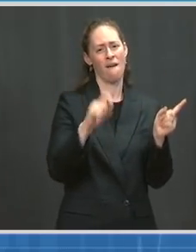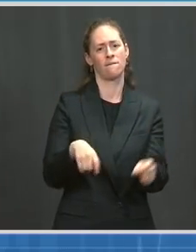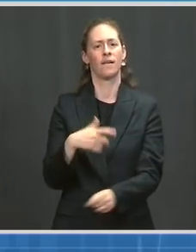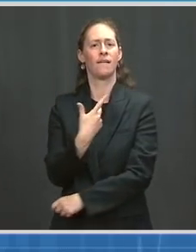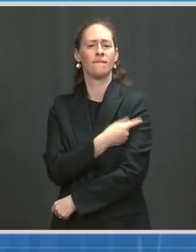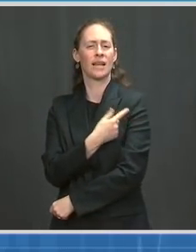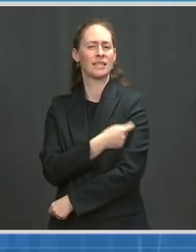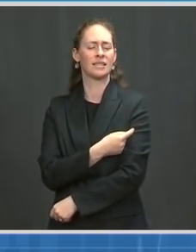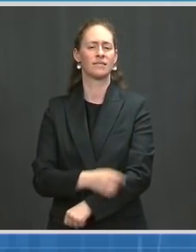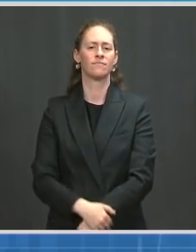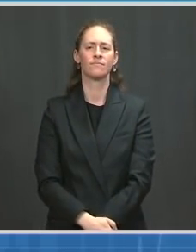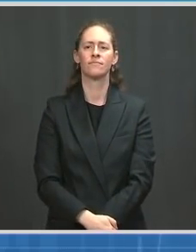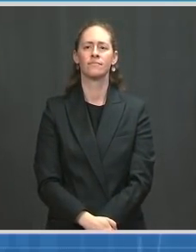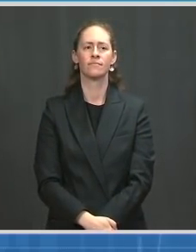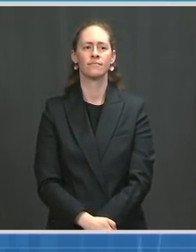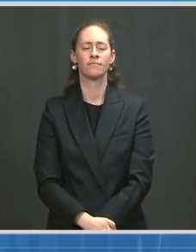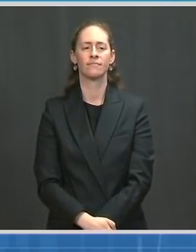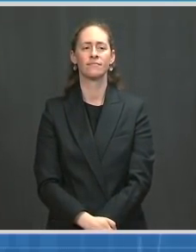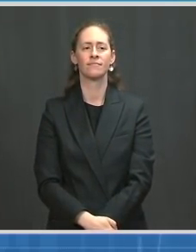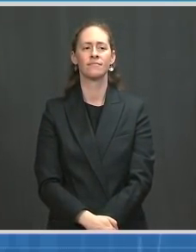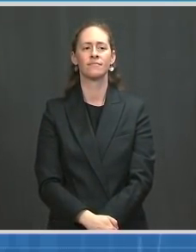Mr. Slavitt: Thank you, Dr. Murthy. Okay, we'll take some questions.